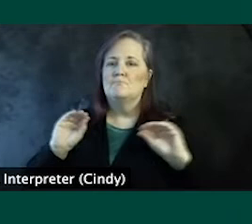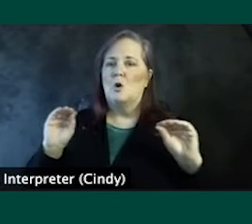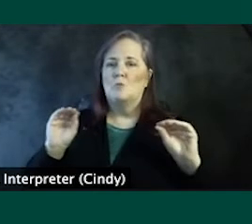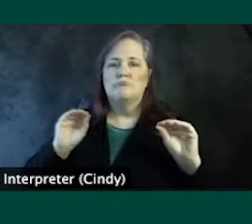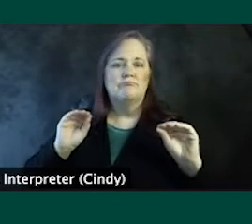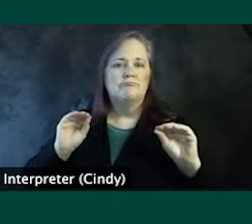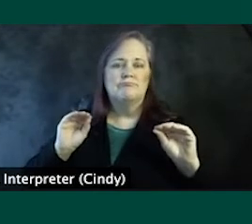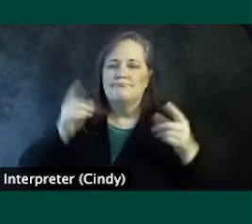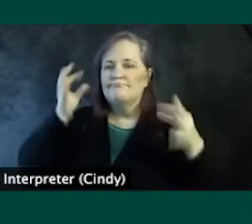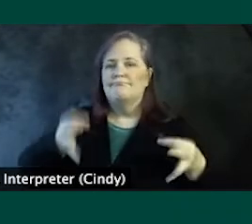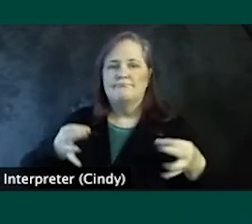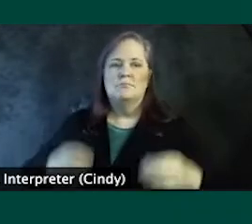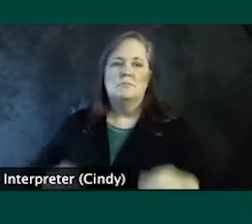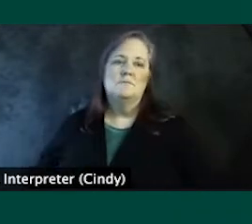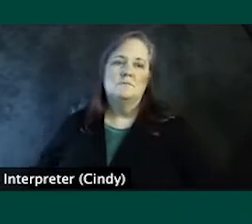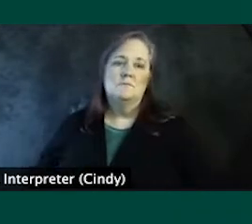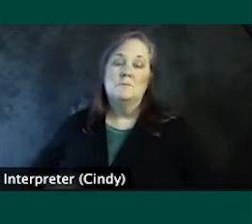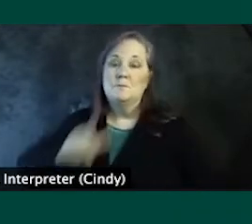All right, so the questions on Prop 19.